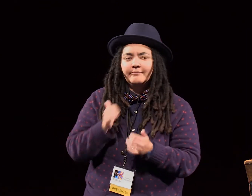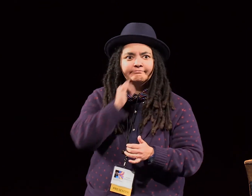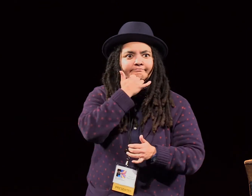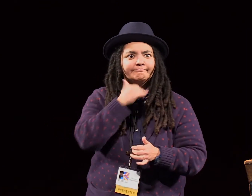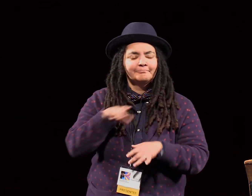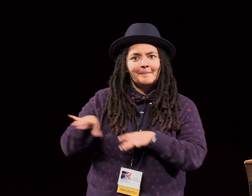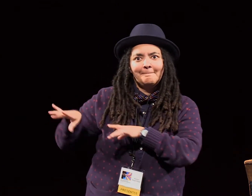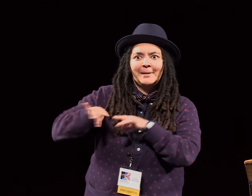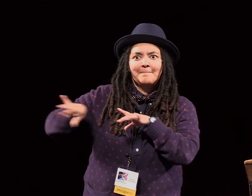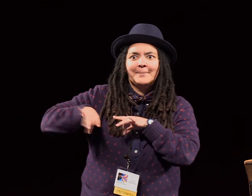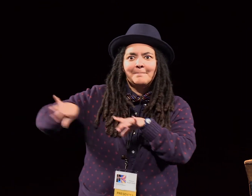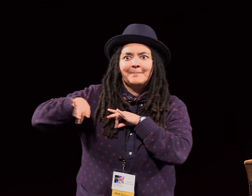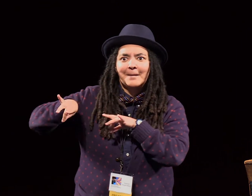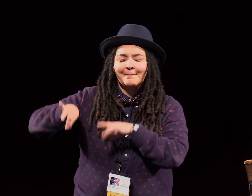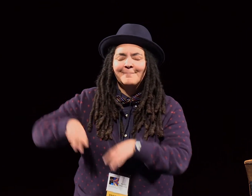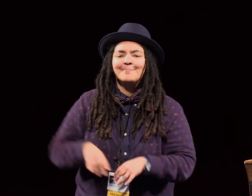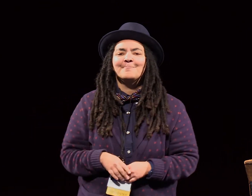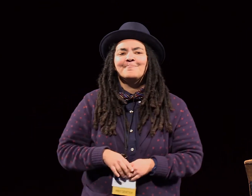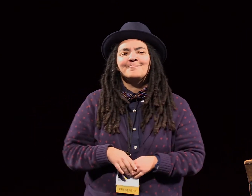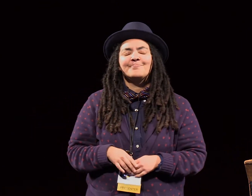Or perhaps you pick up errors that way as well.